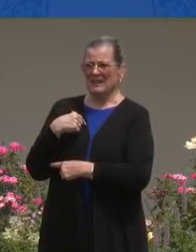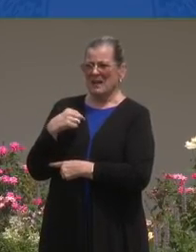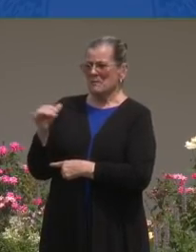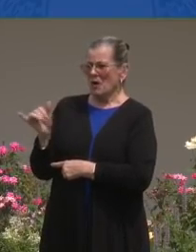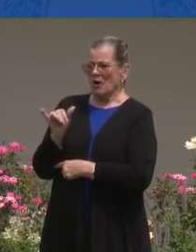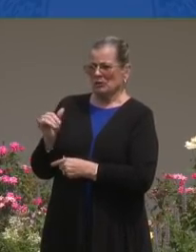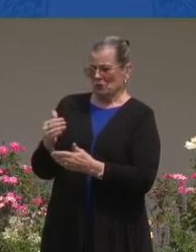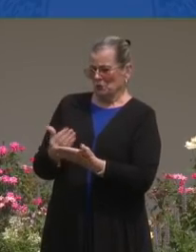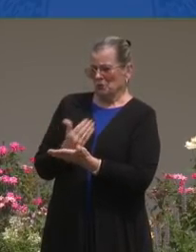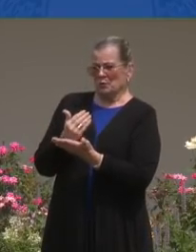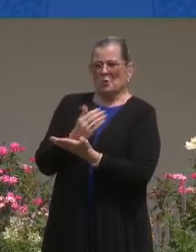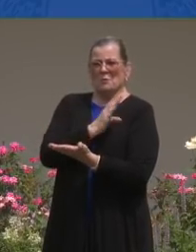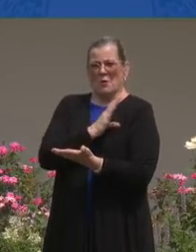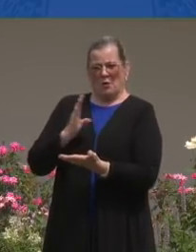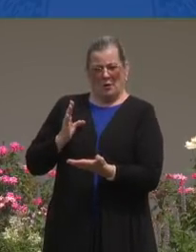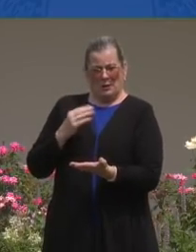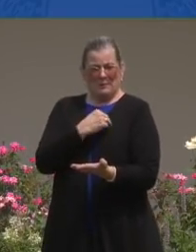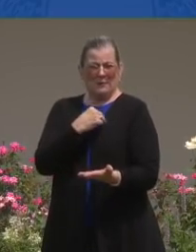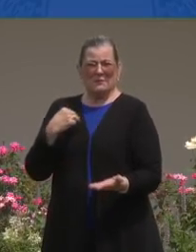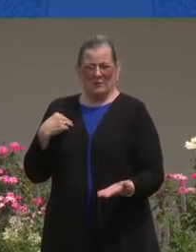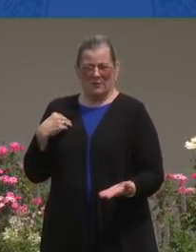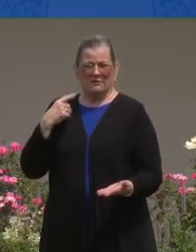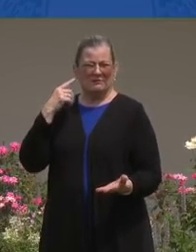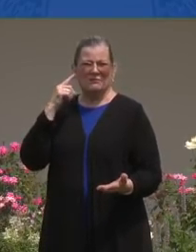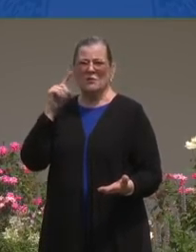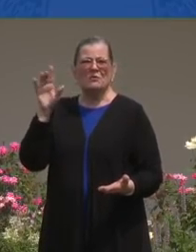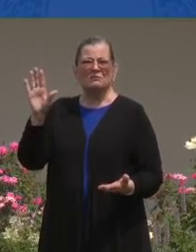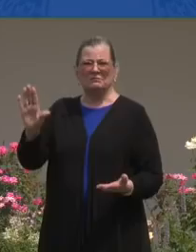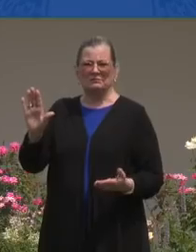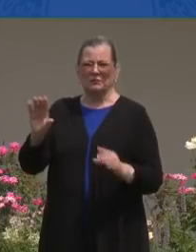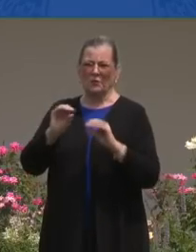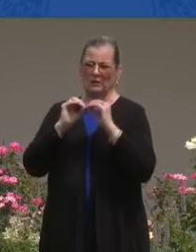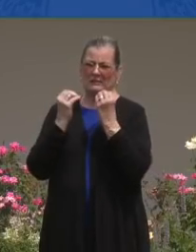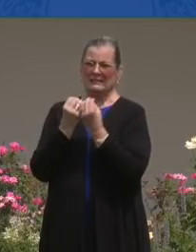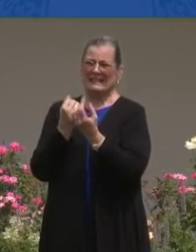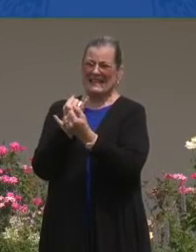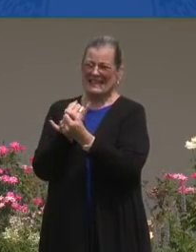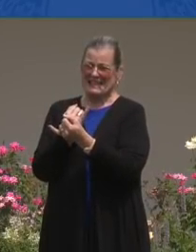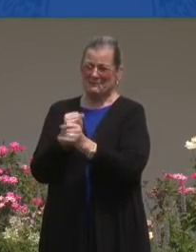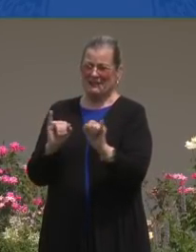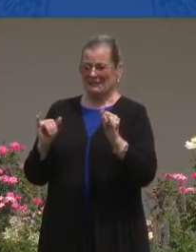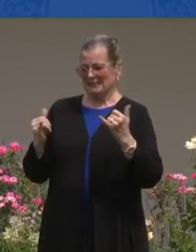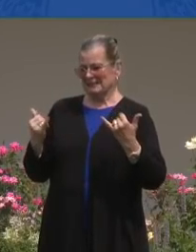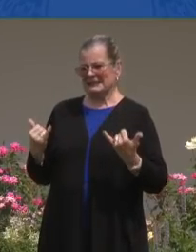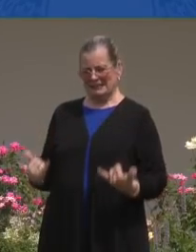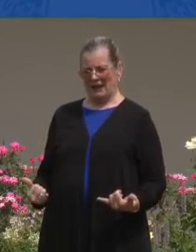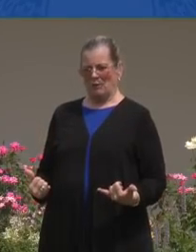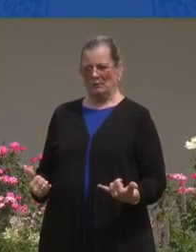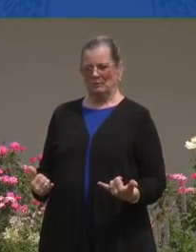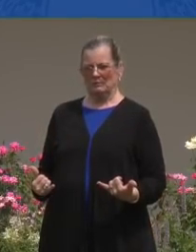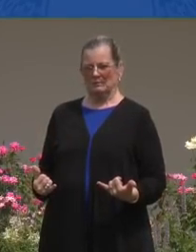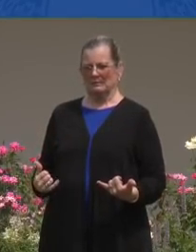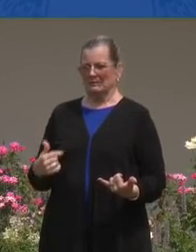Because of the ADA, I was provided with numerous services like the Money Follows the Person program.